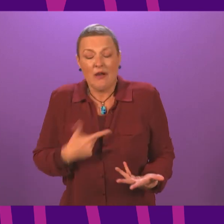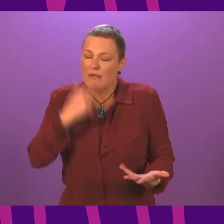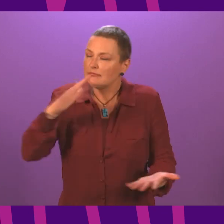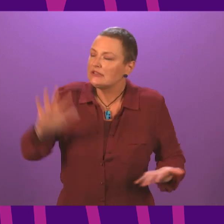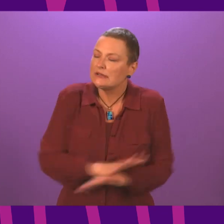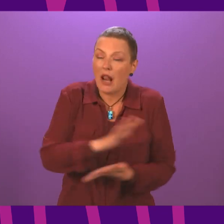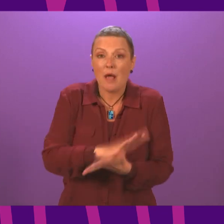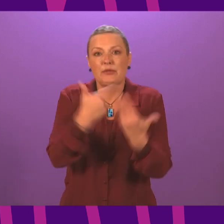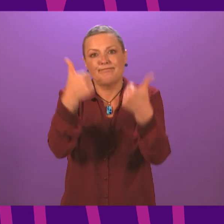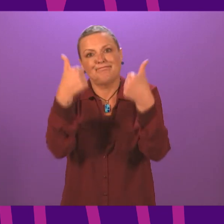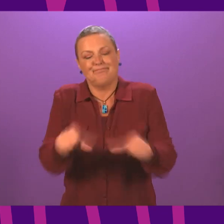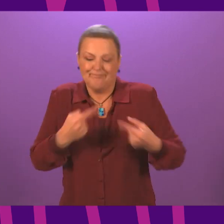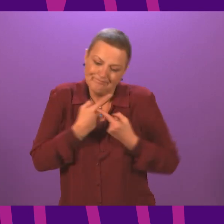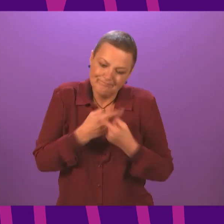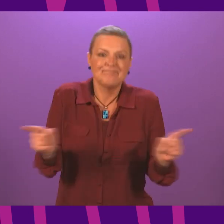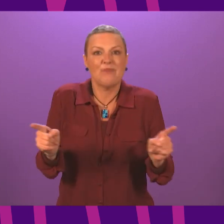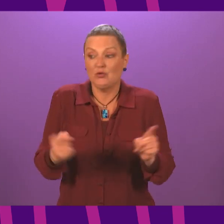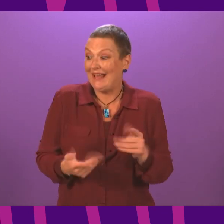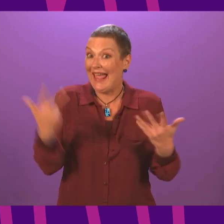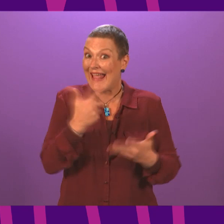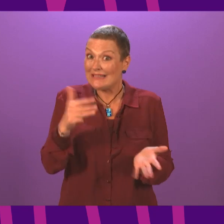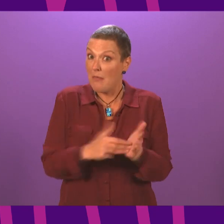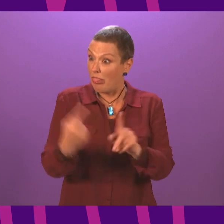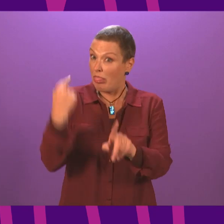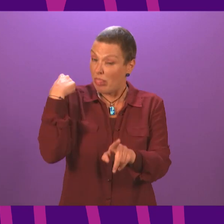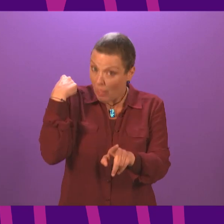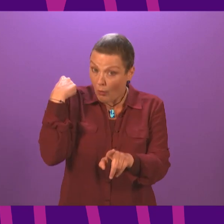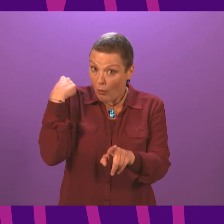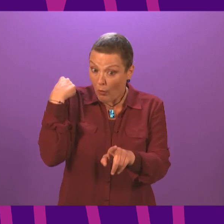it within 18 months of announcing it, at a speed that is unprecedented in the UK.